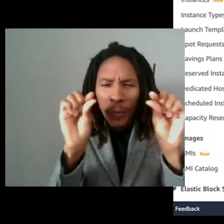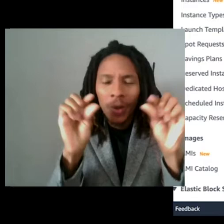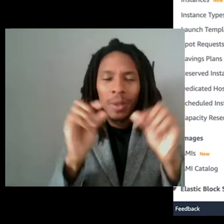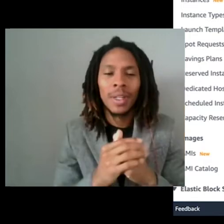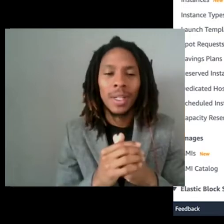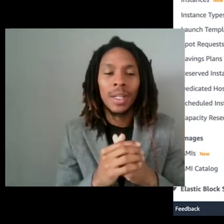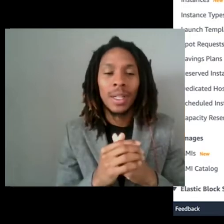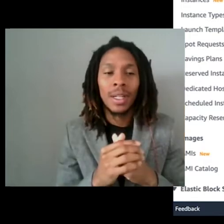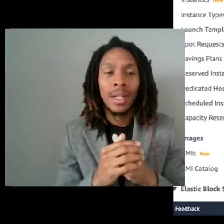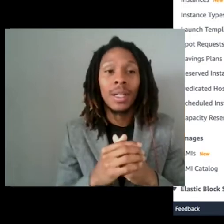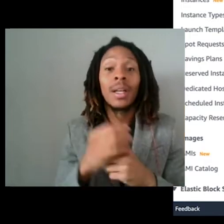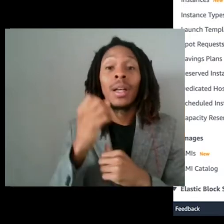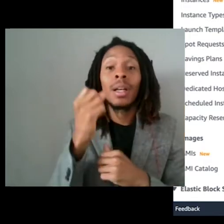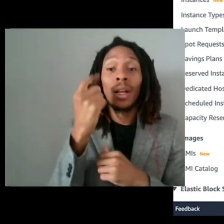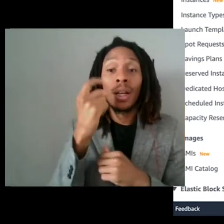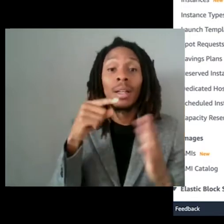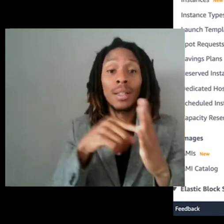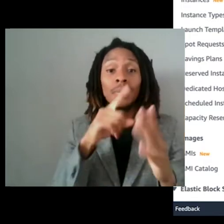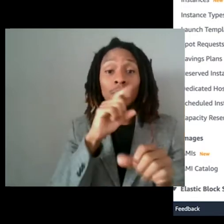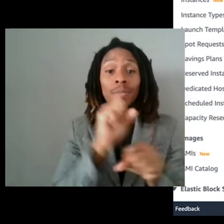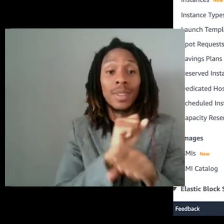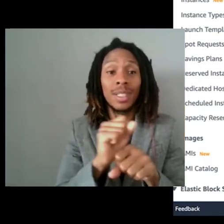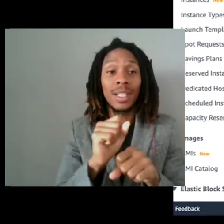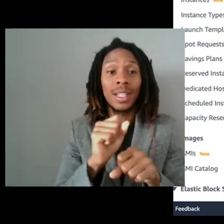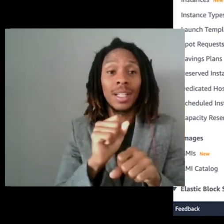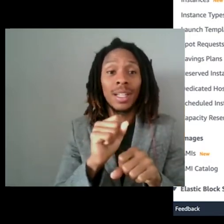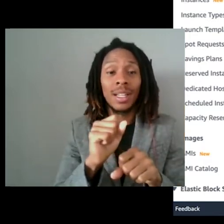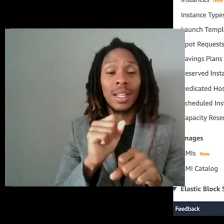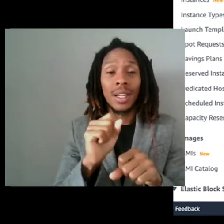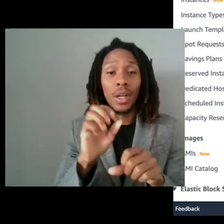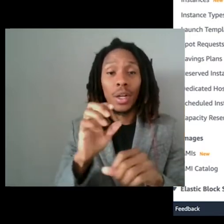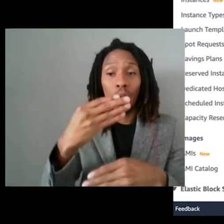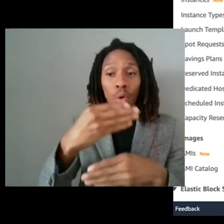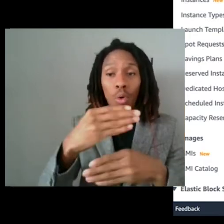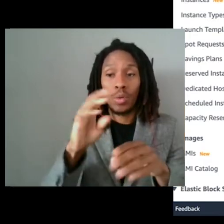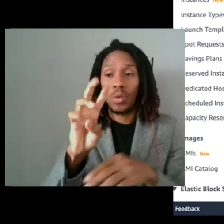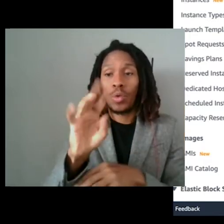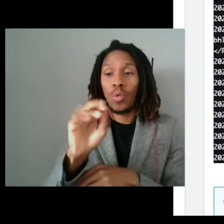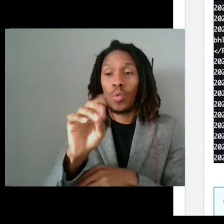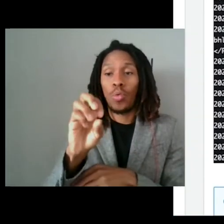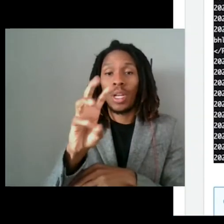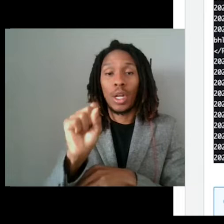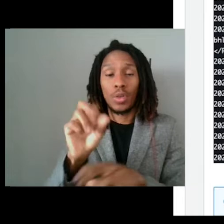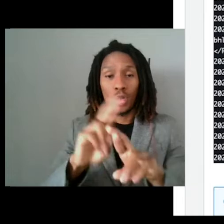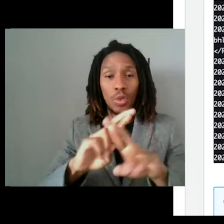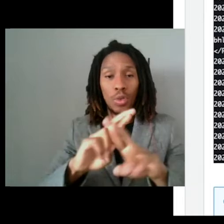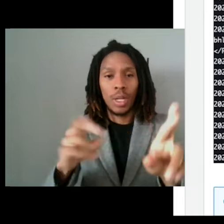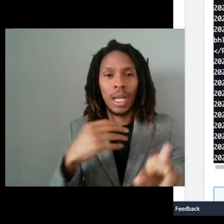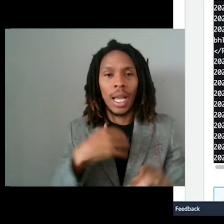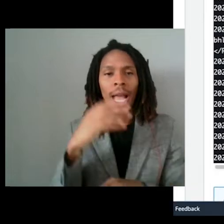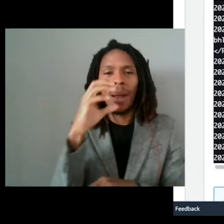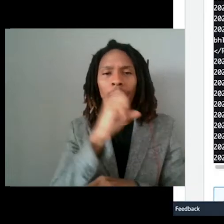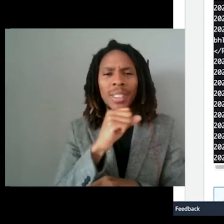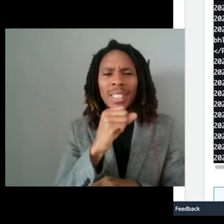and then here's where the actual Windows ready came up. So Hanzhoo I missed how many seconds that was from.